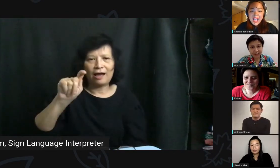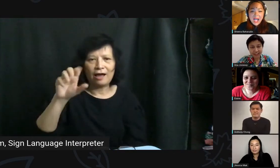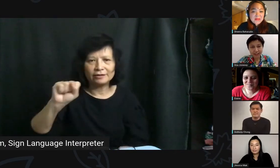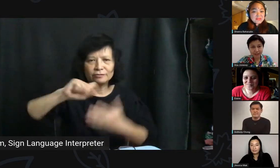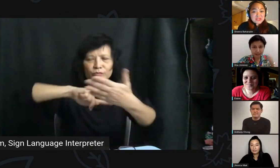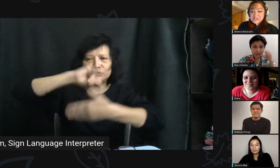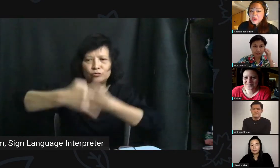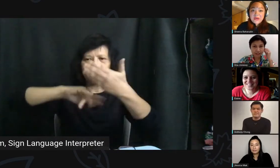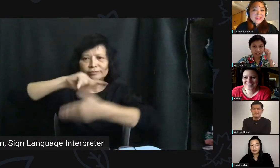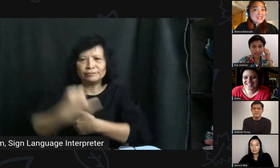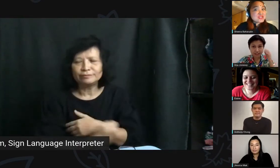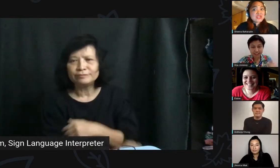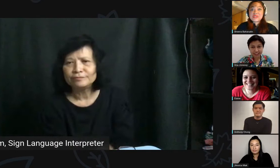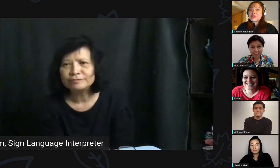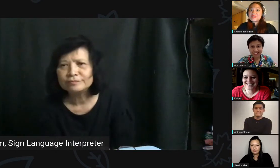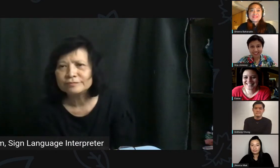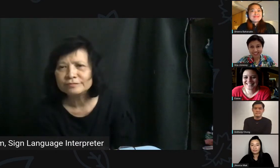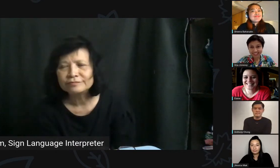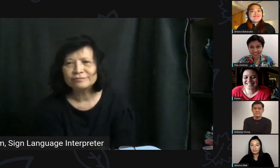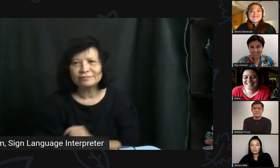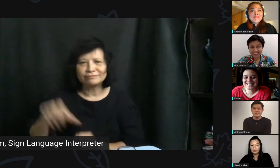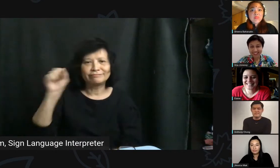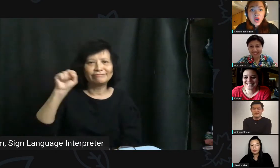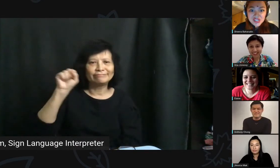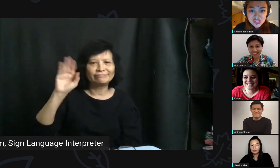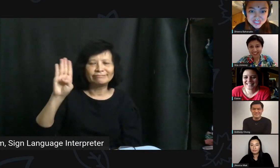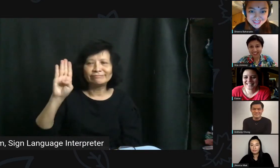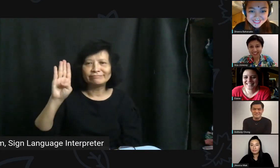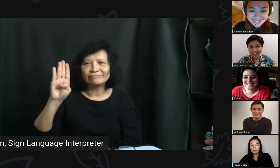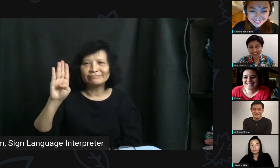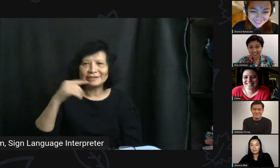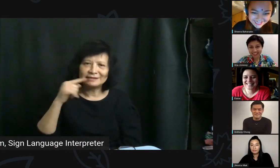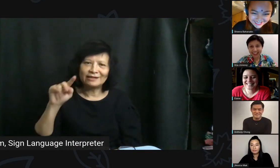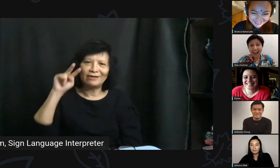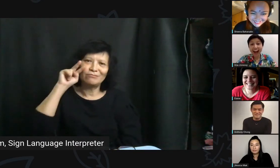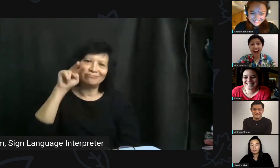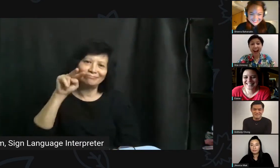I’m just going to watch.